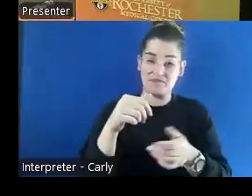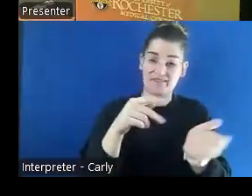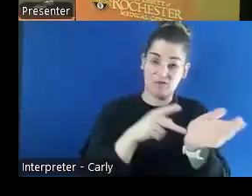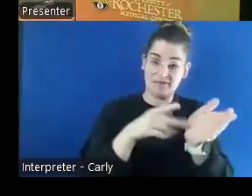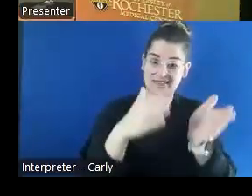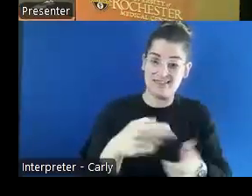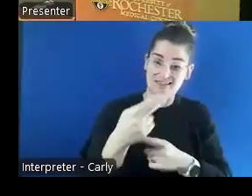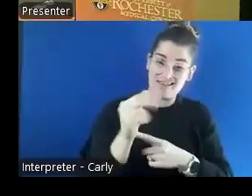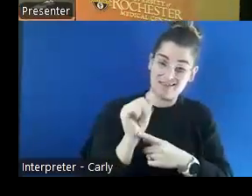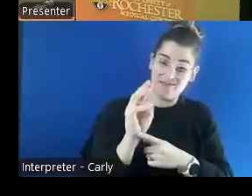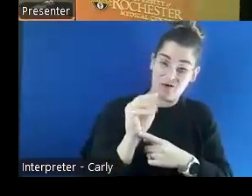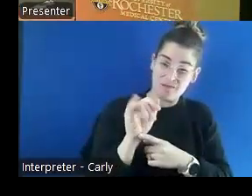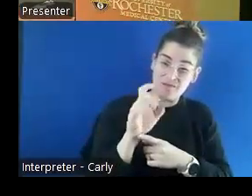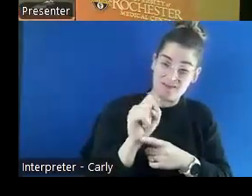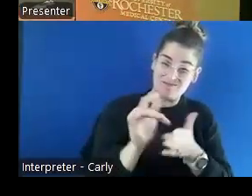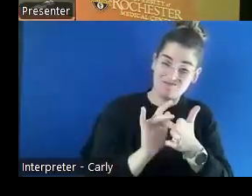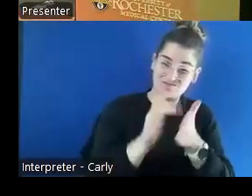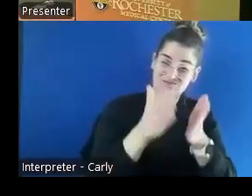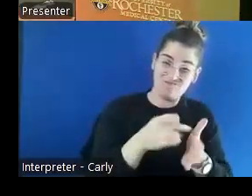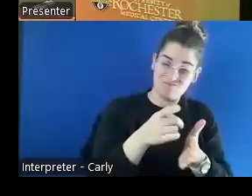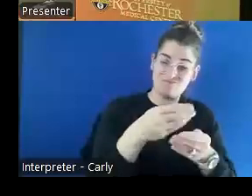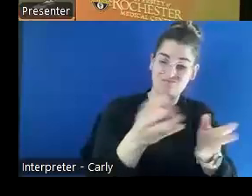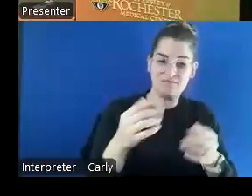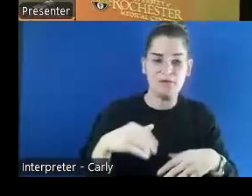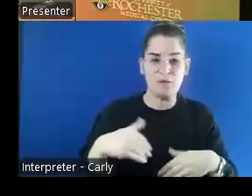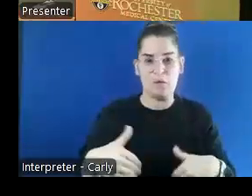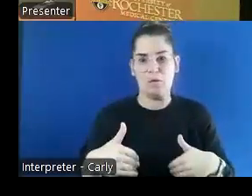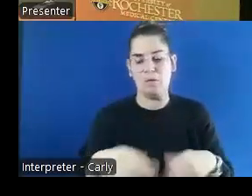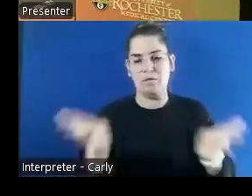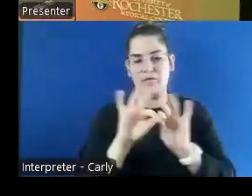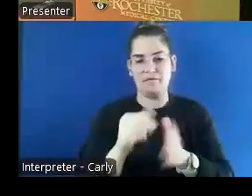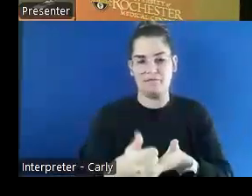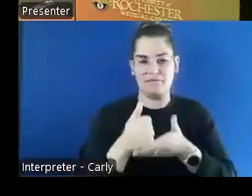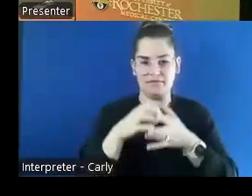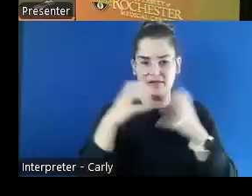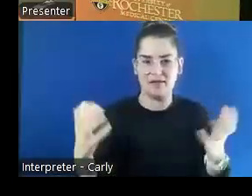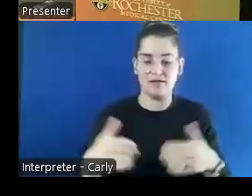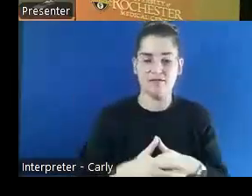about the PO poly Pharmacy um opportunities and issues incredible group of nurse practitioners